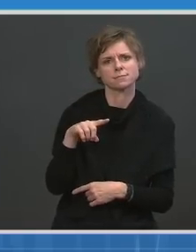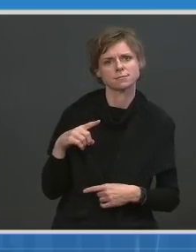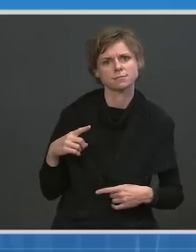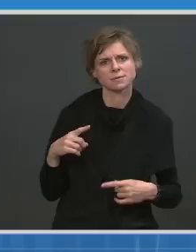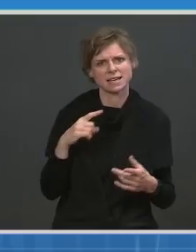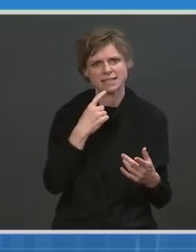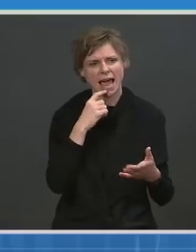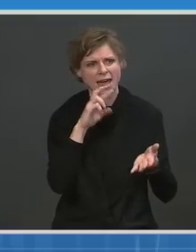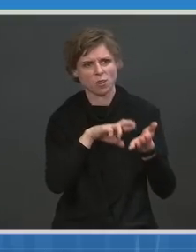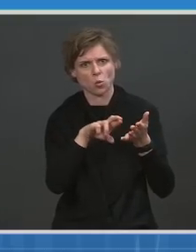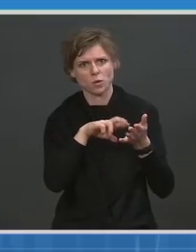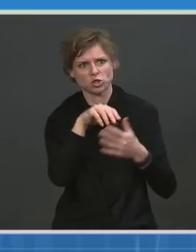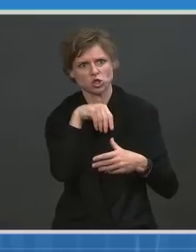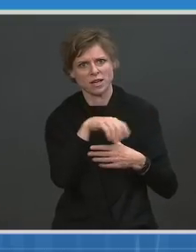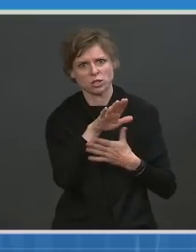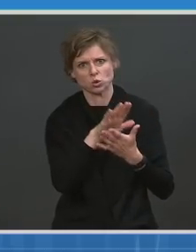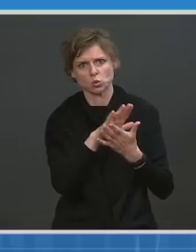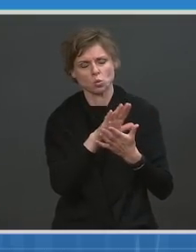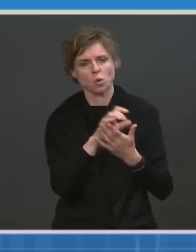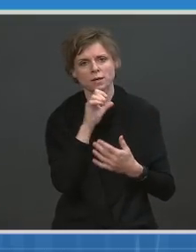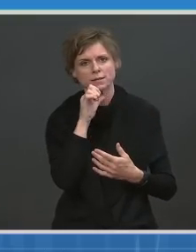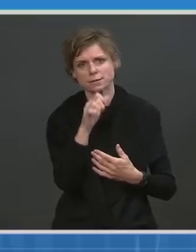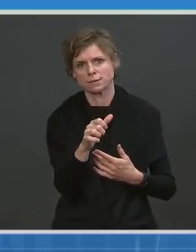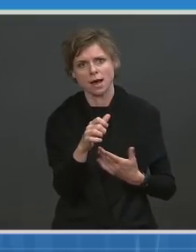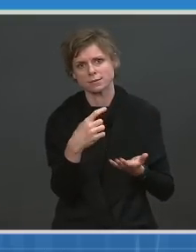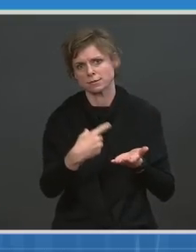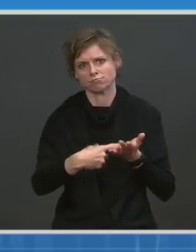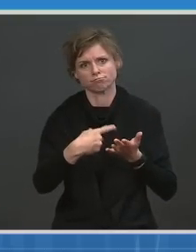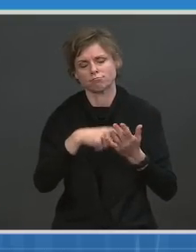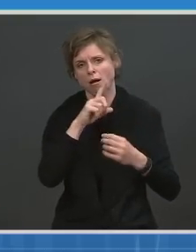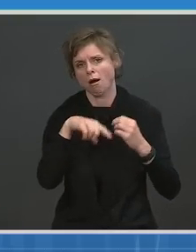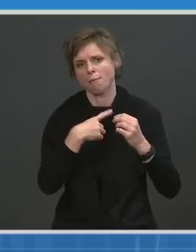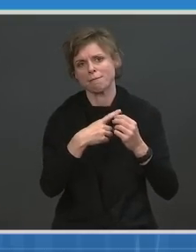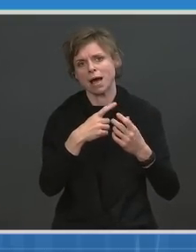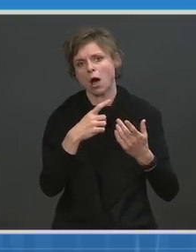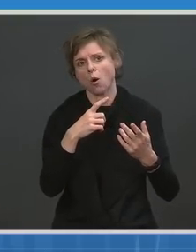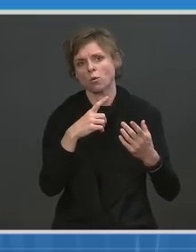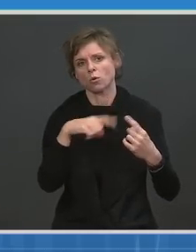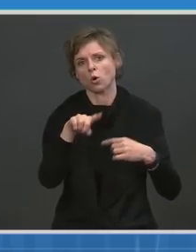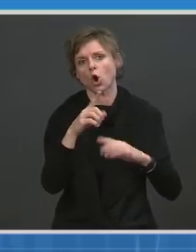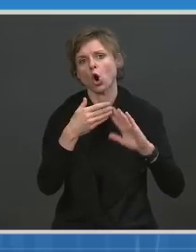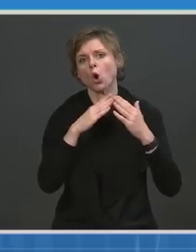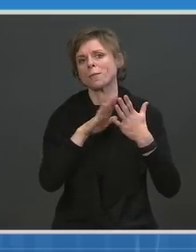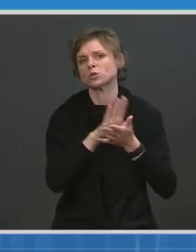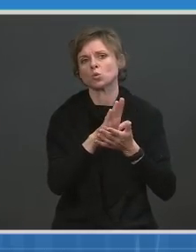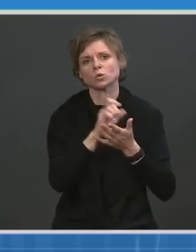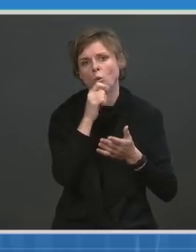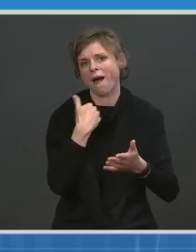does not address underfunded urban schools? And on the testing -- you've encouraged testing,